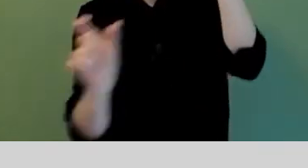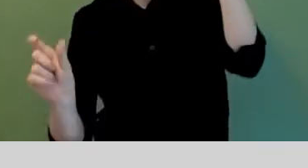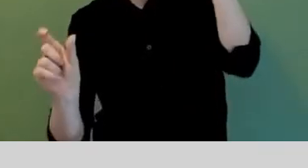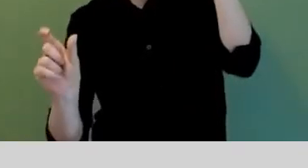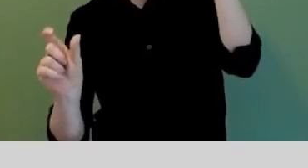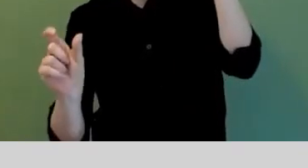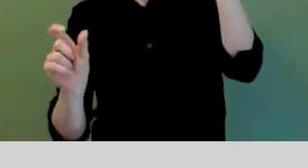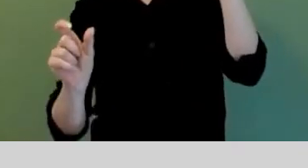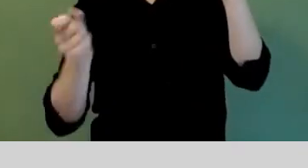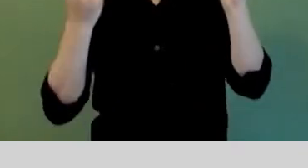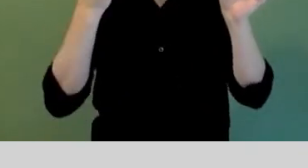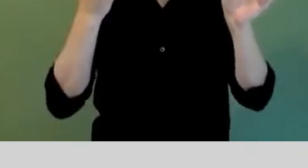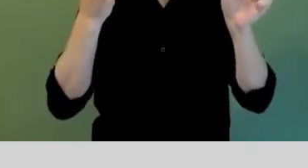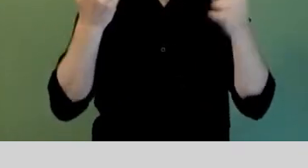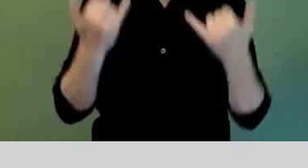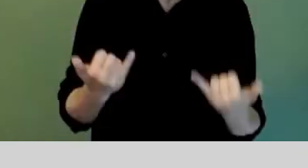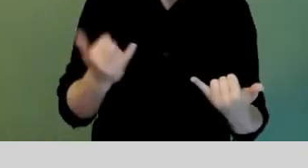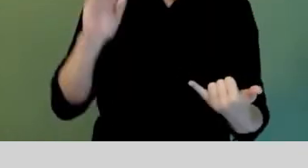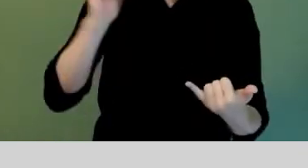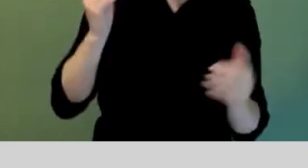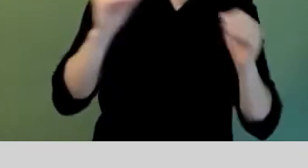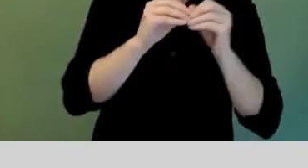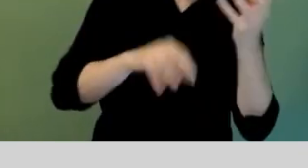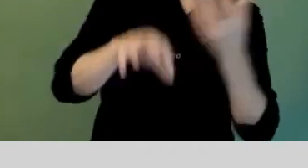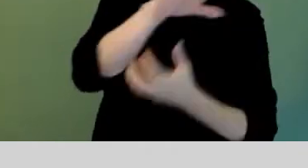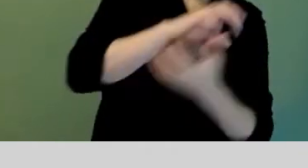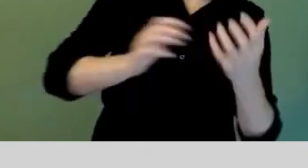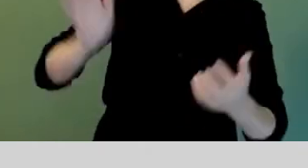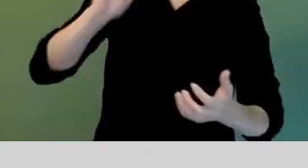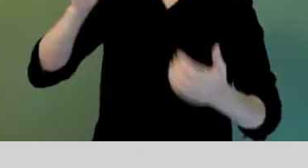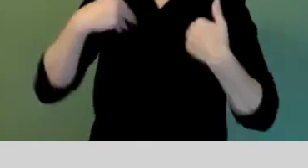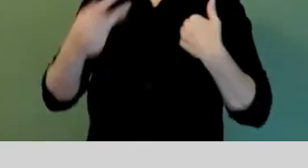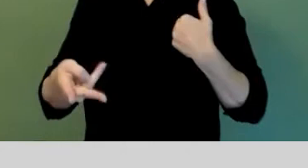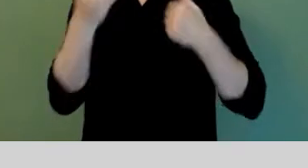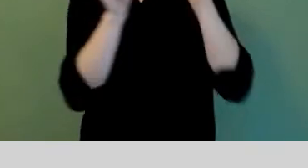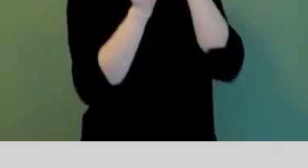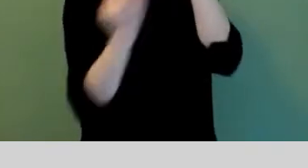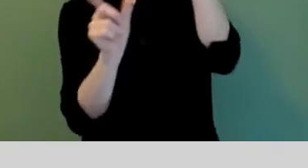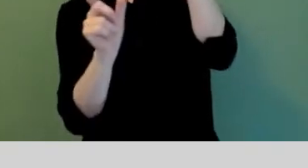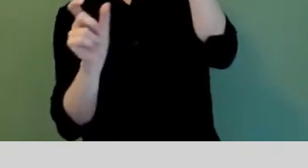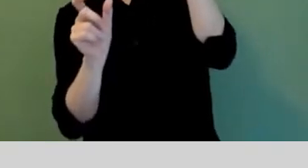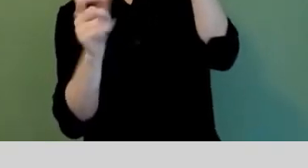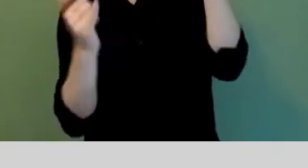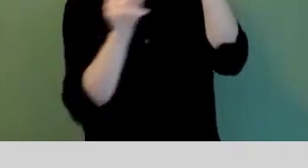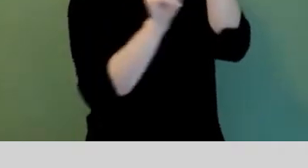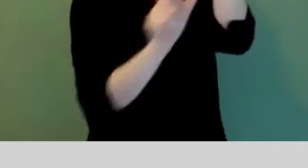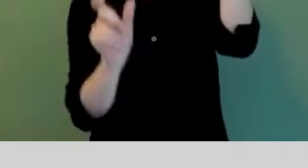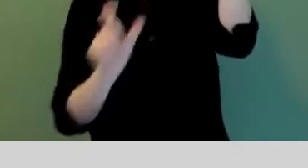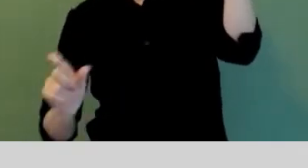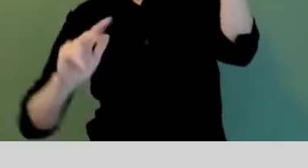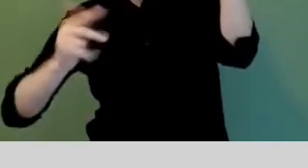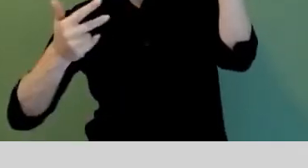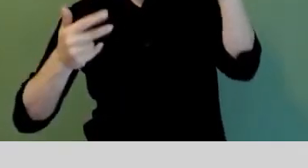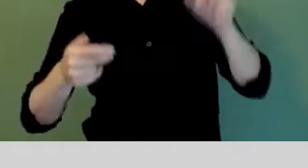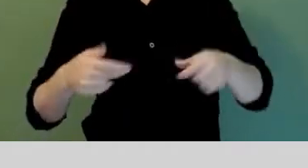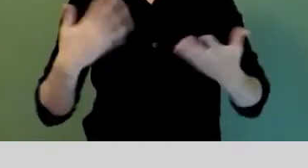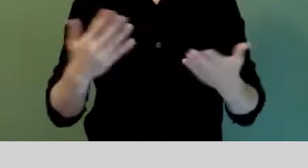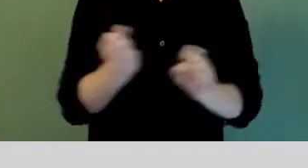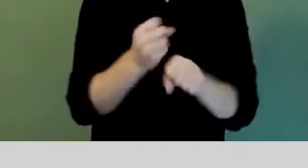than even those two deep functions that we saw earlier. You make a function that takes those parameters that we wanna use in the decorator statement